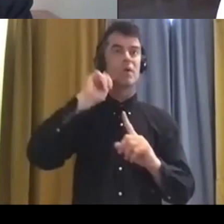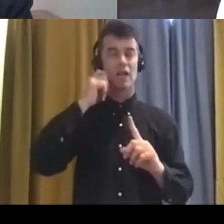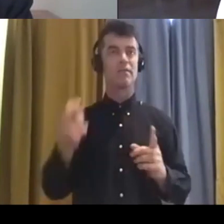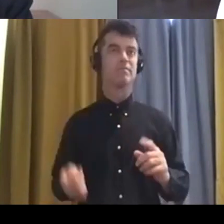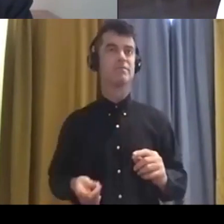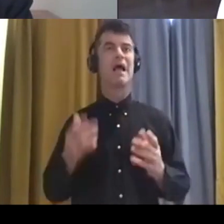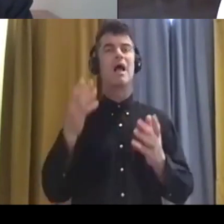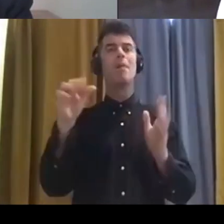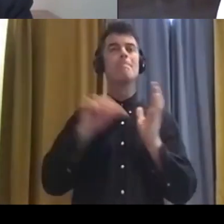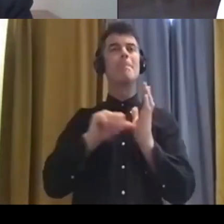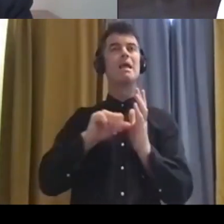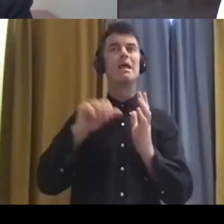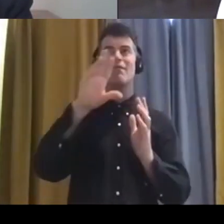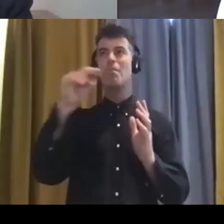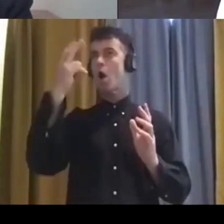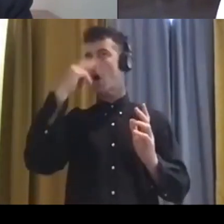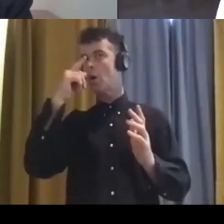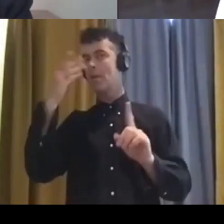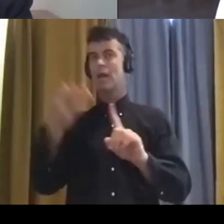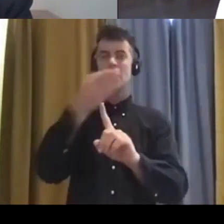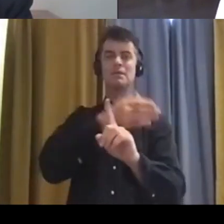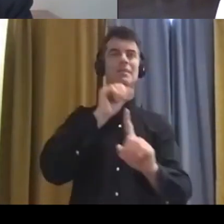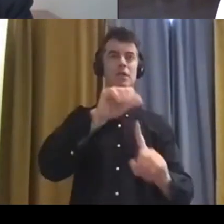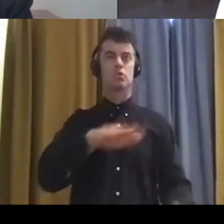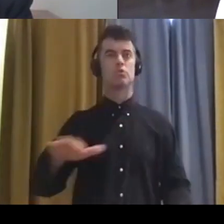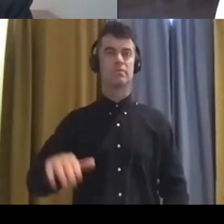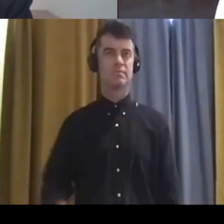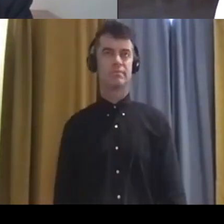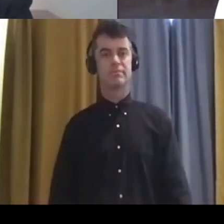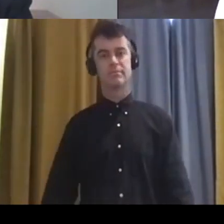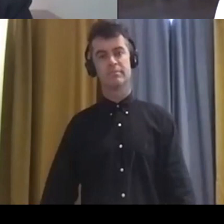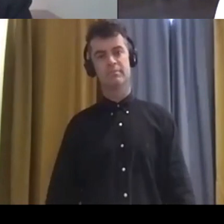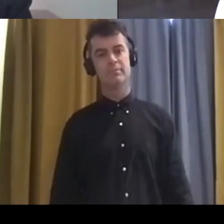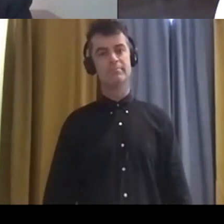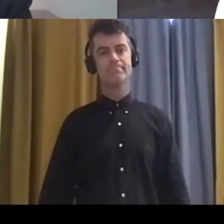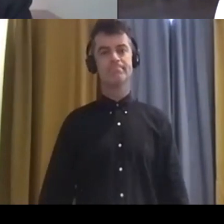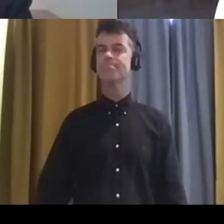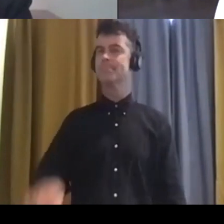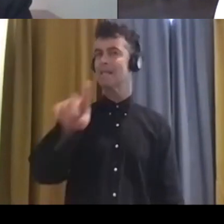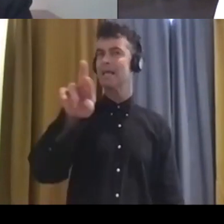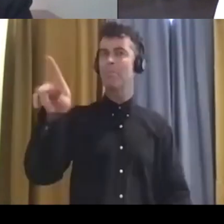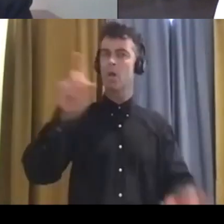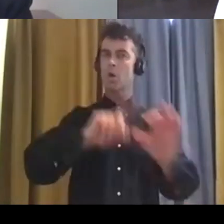as well. Brilliant. So we've had a couple of questions come through and we've got Marilena